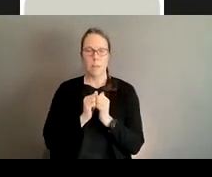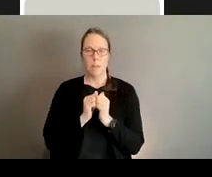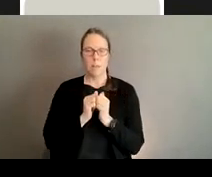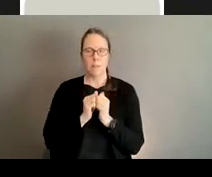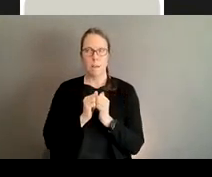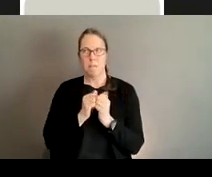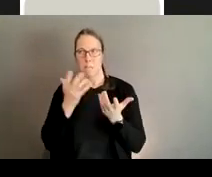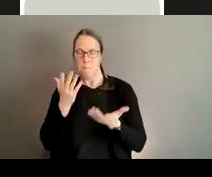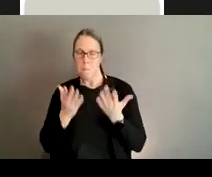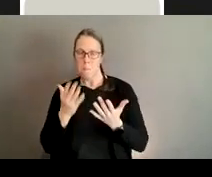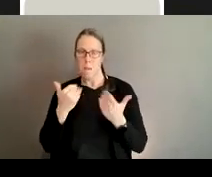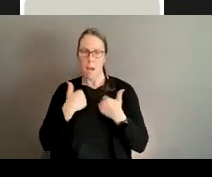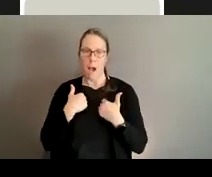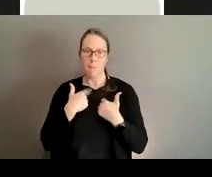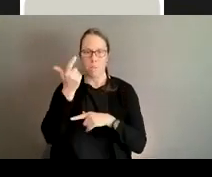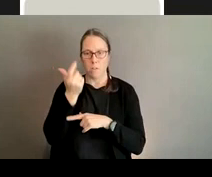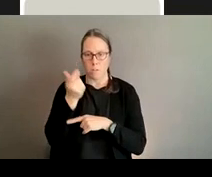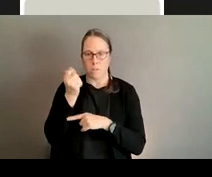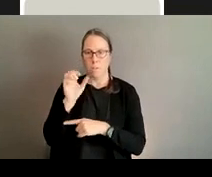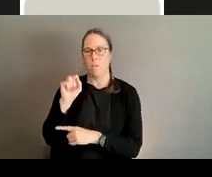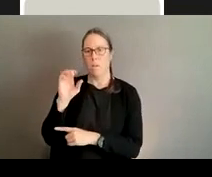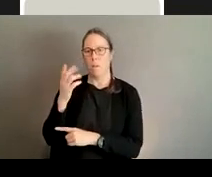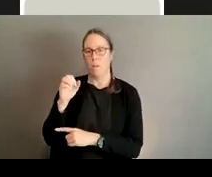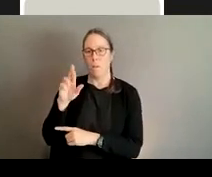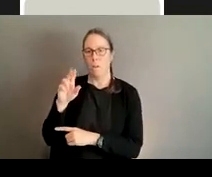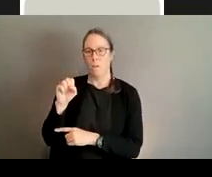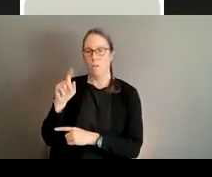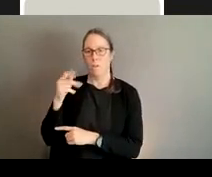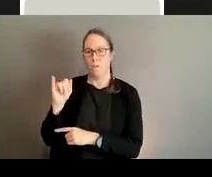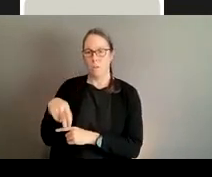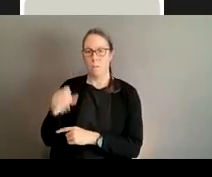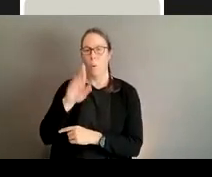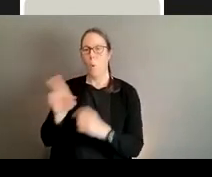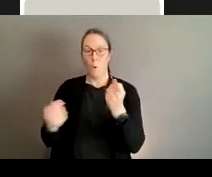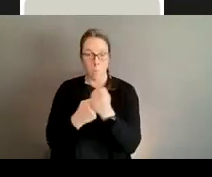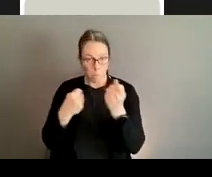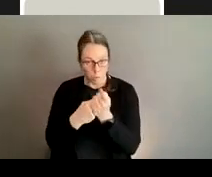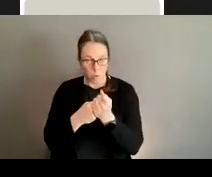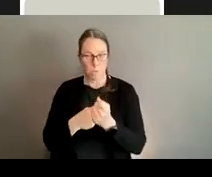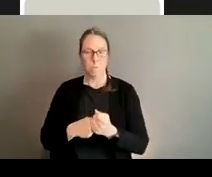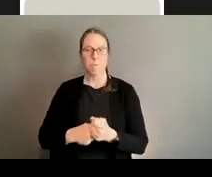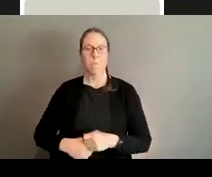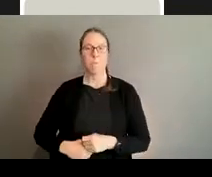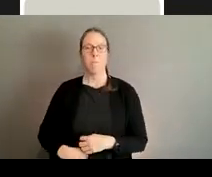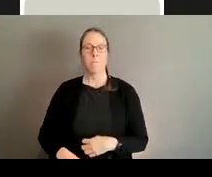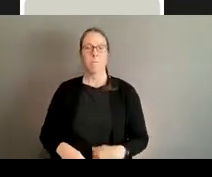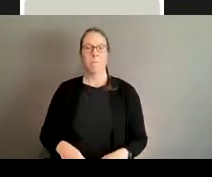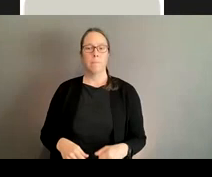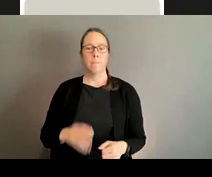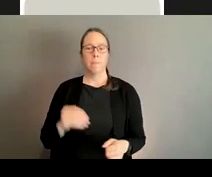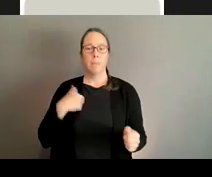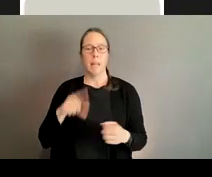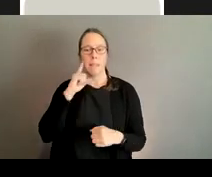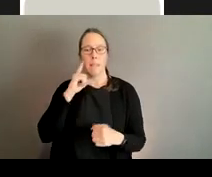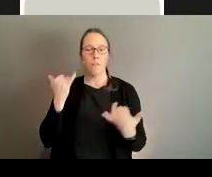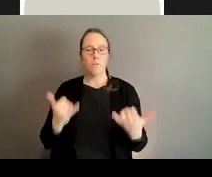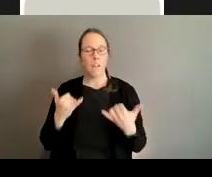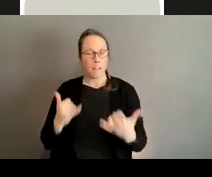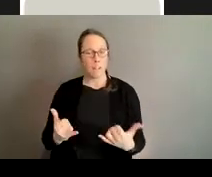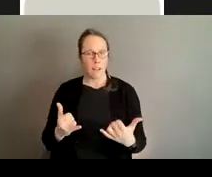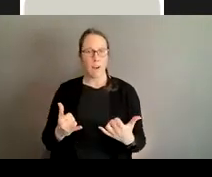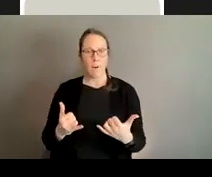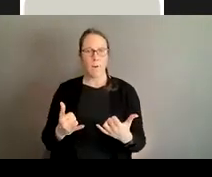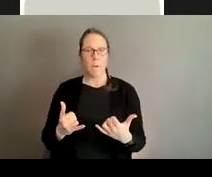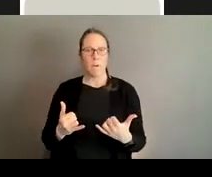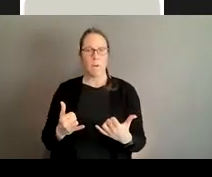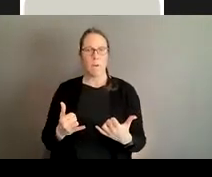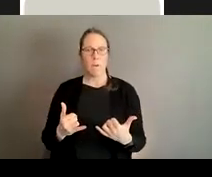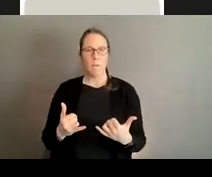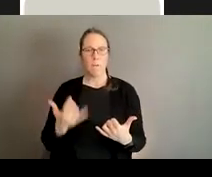or scholarships also I think right now things are recognizing that this is a sector that